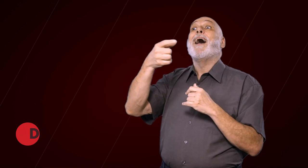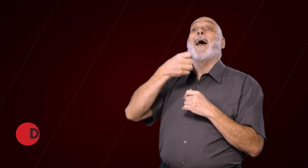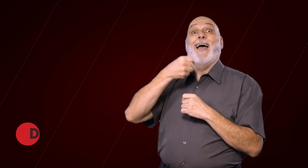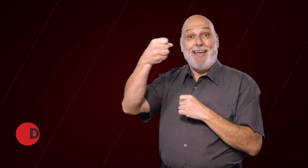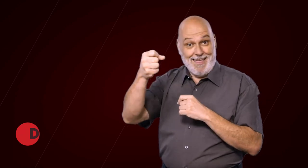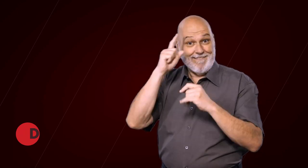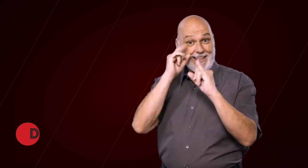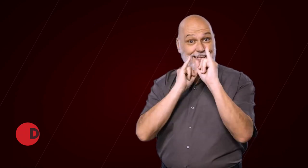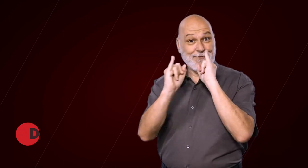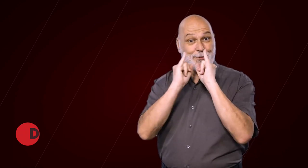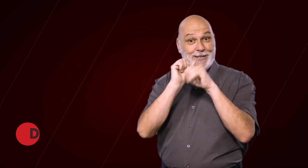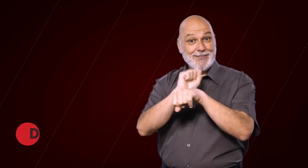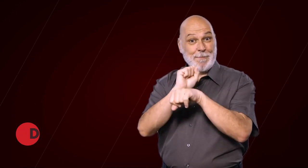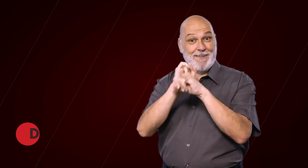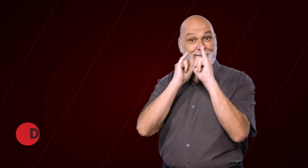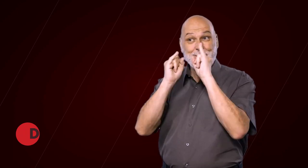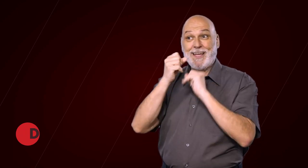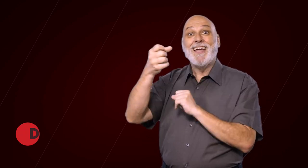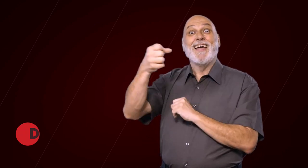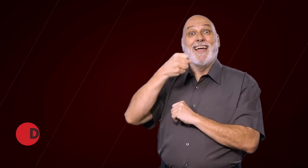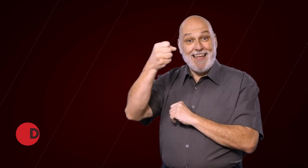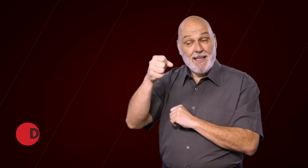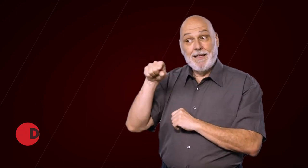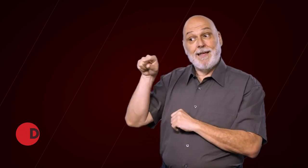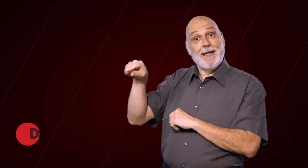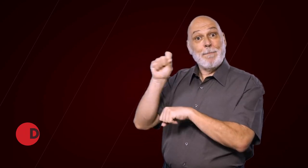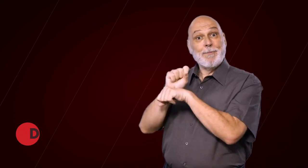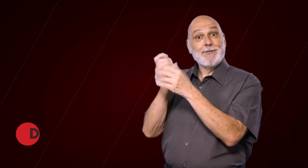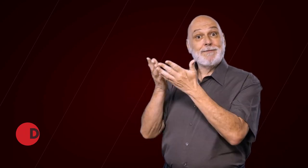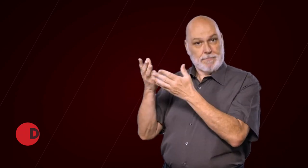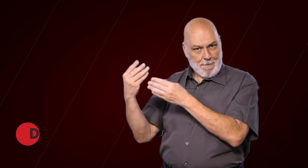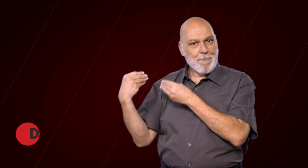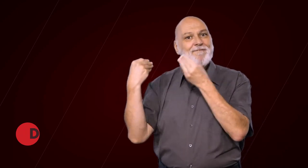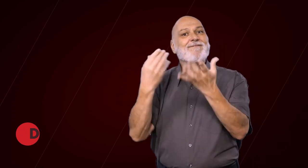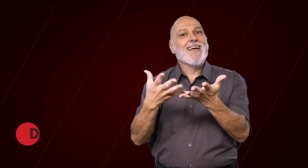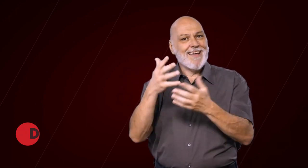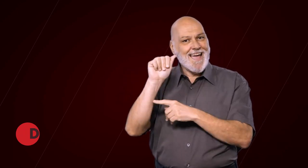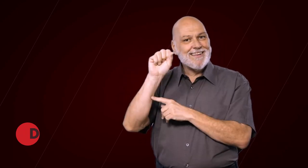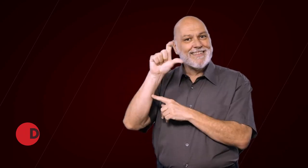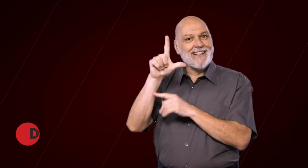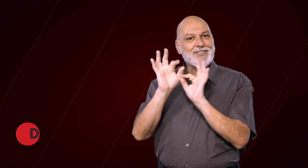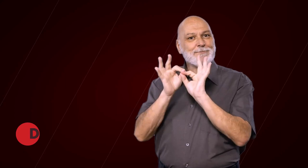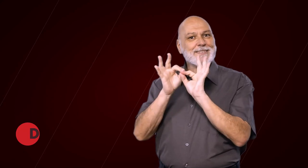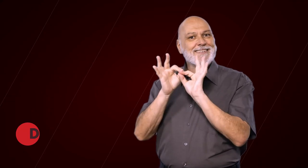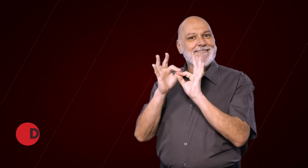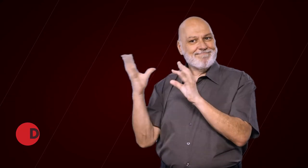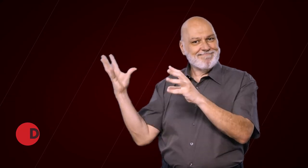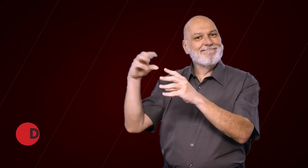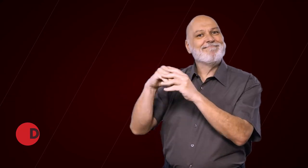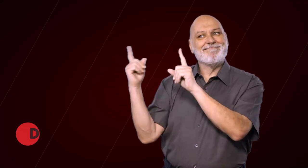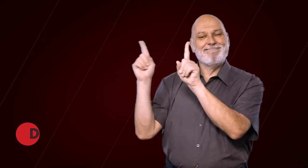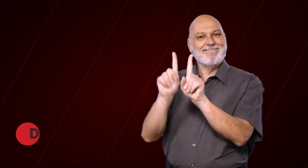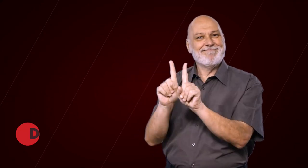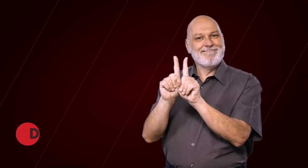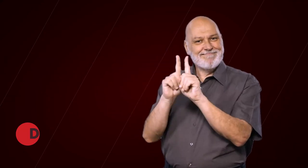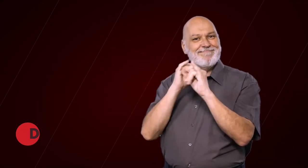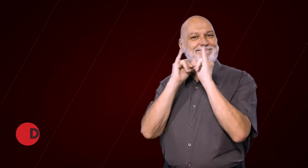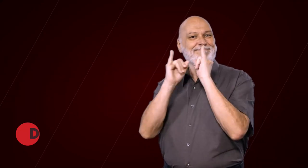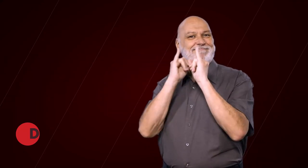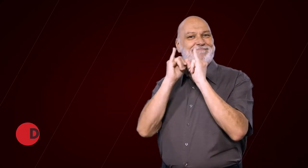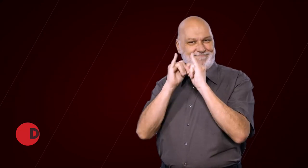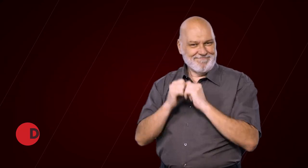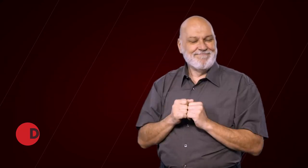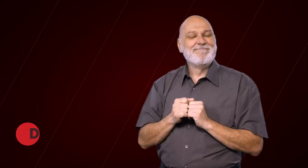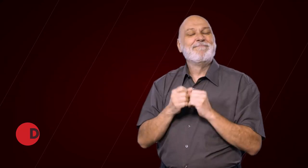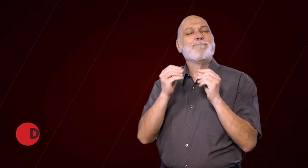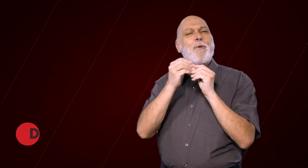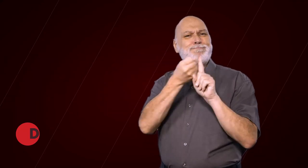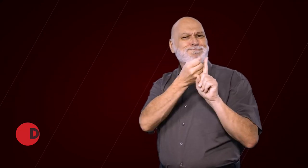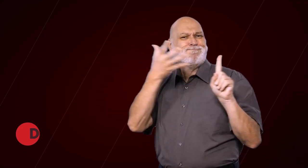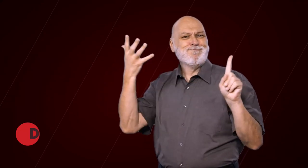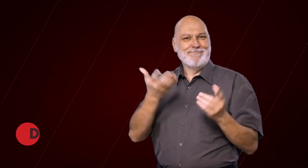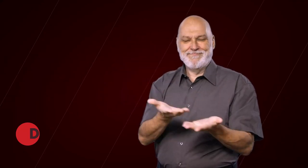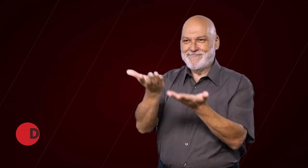They can also arrange ASL interpreters for interviews.